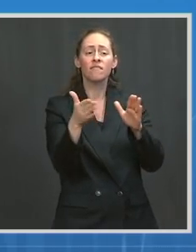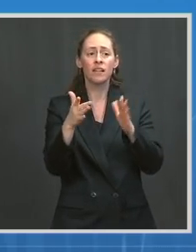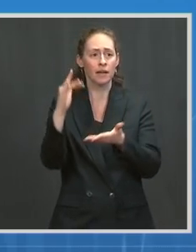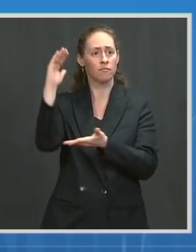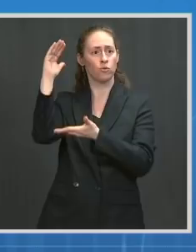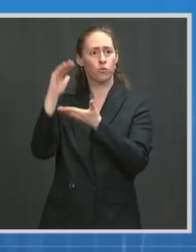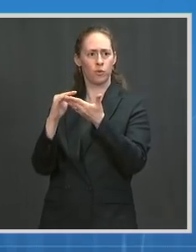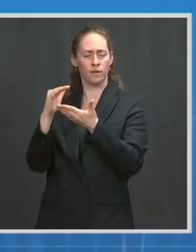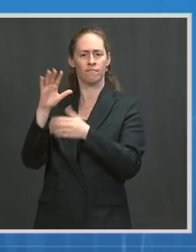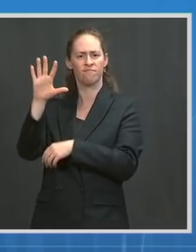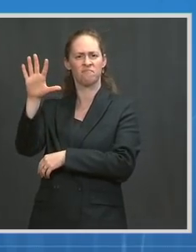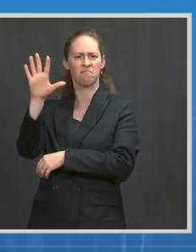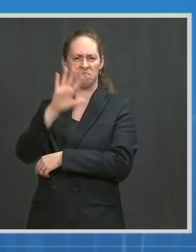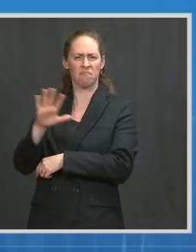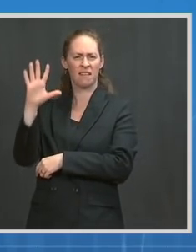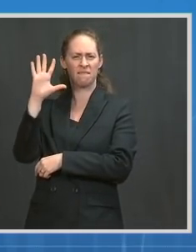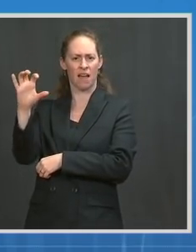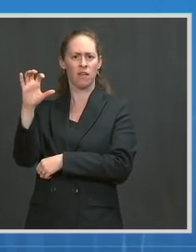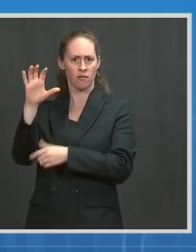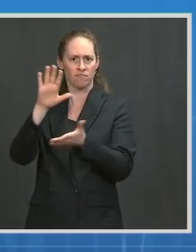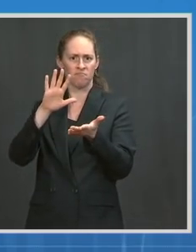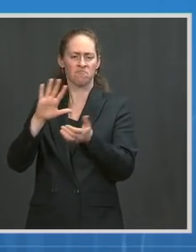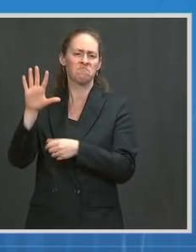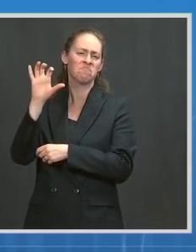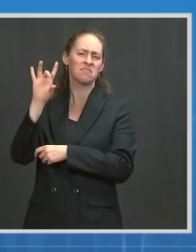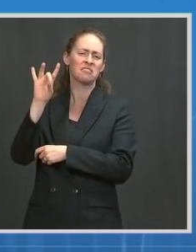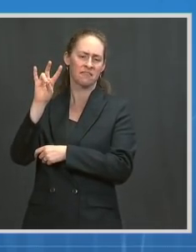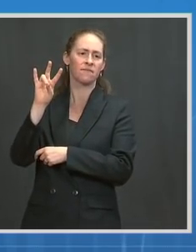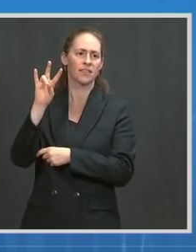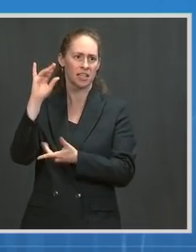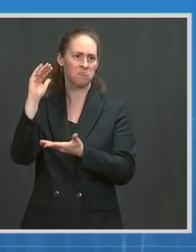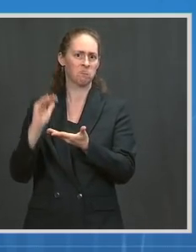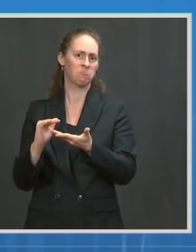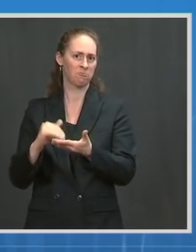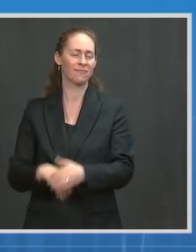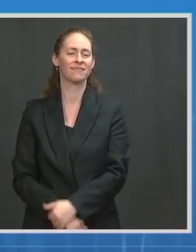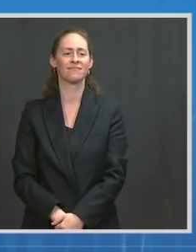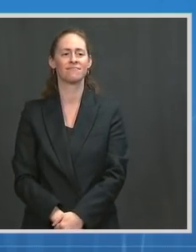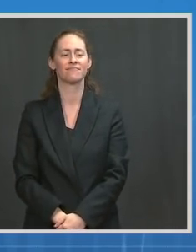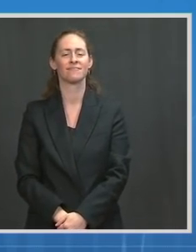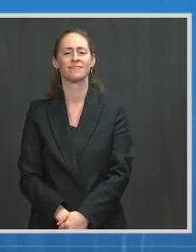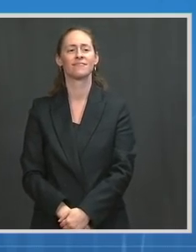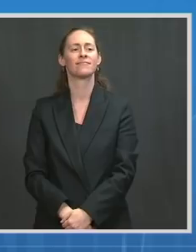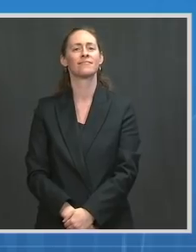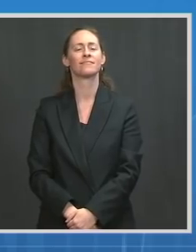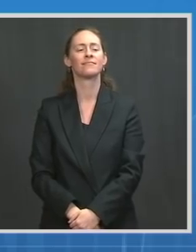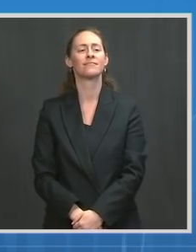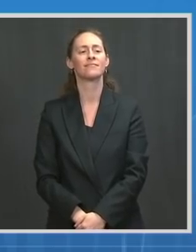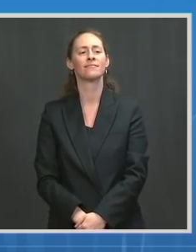Today, I have several exciting announcements to share with you. First, since becoming CDC Director,